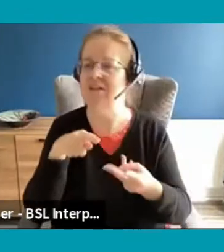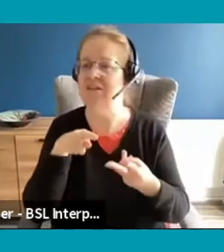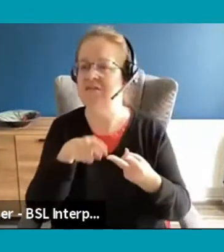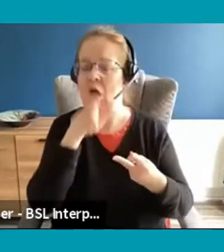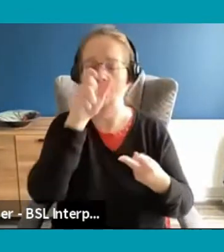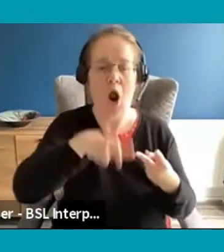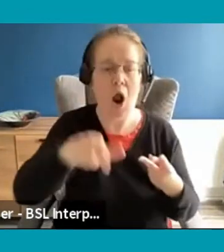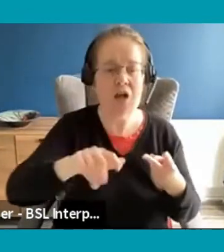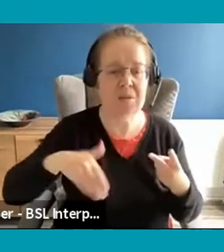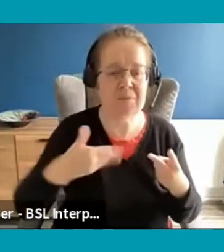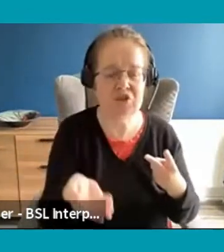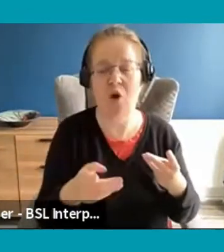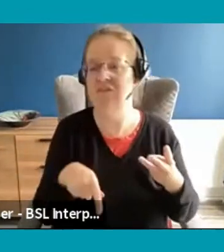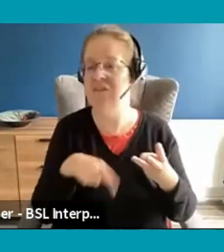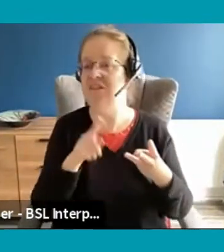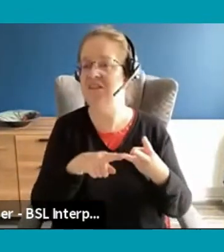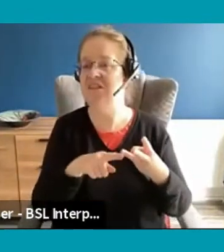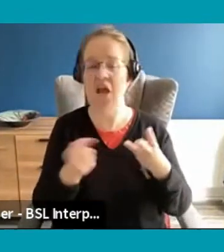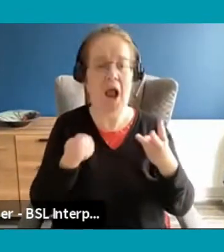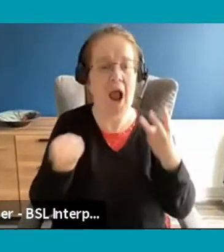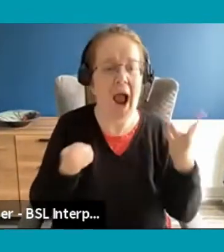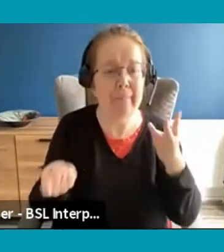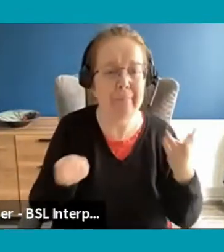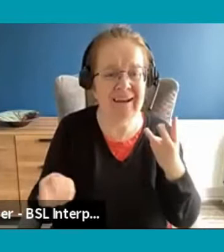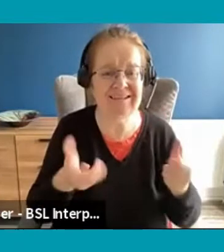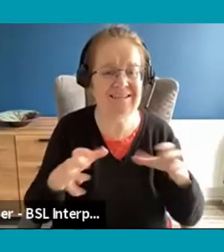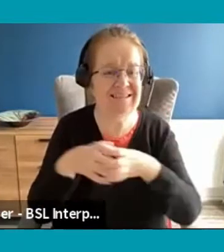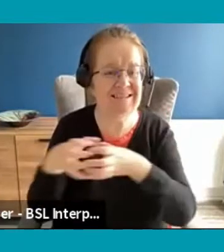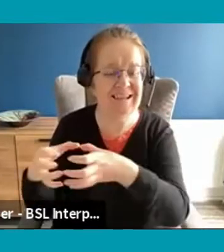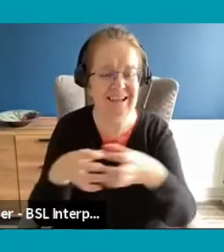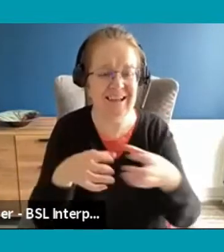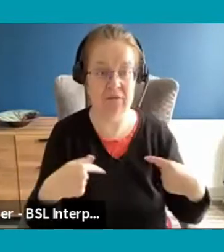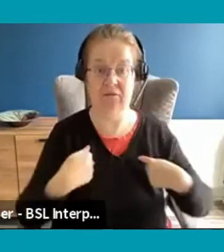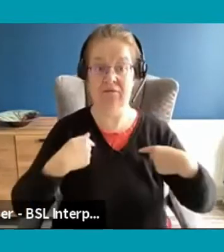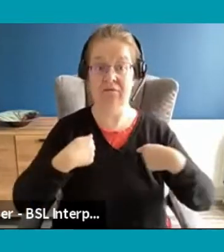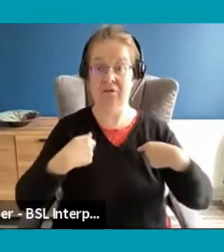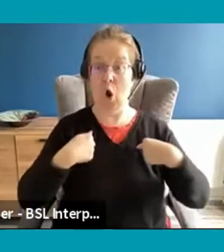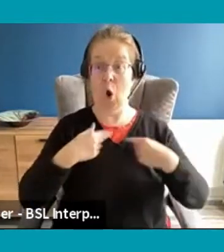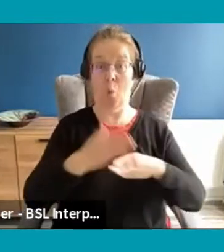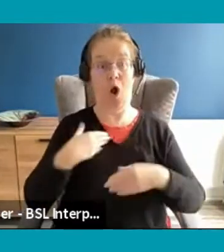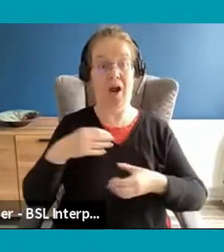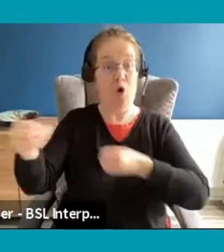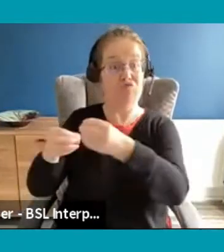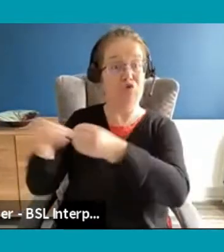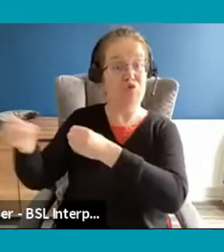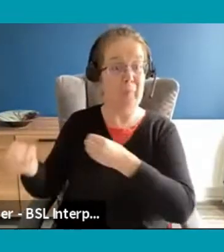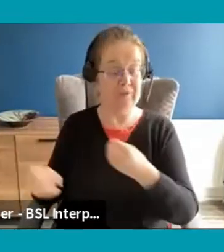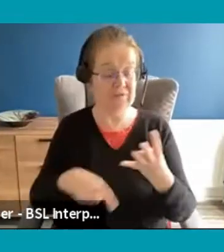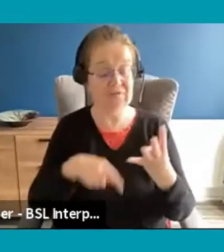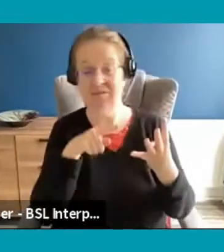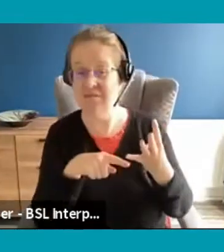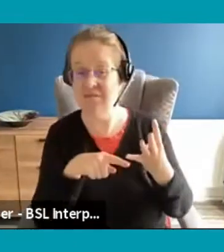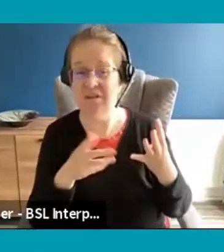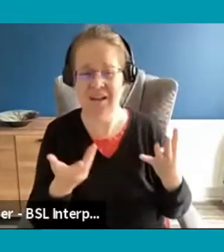We have an administration team. We've got where I work in recruitment and there's engineering.